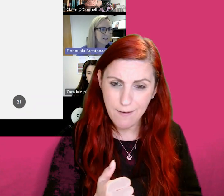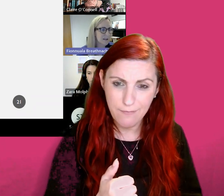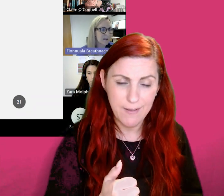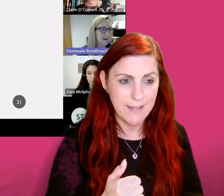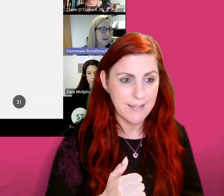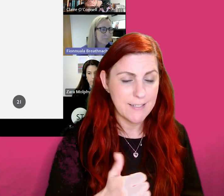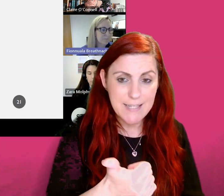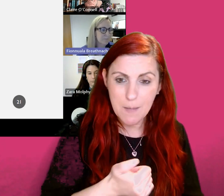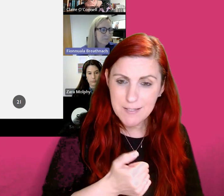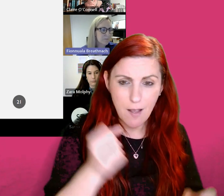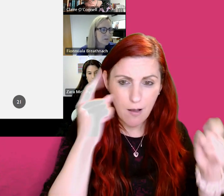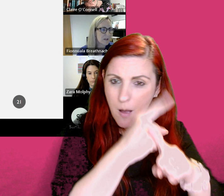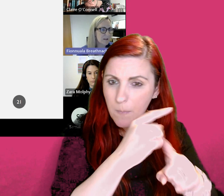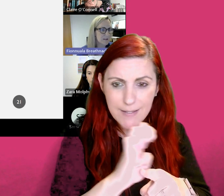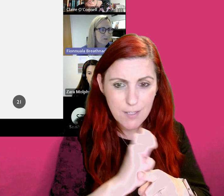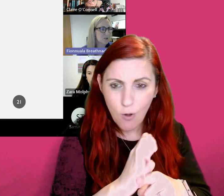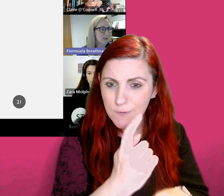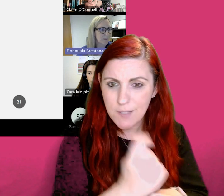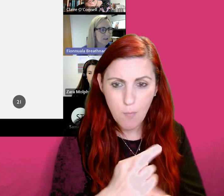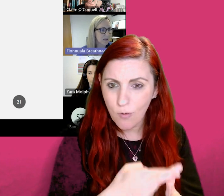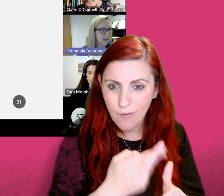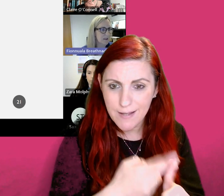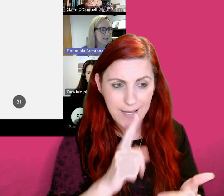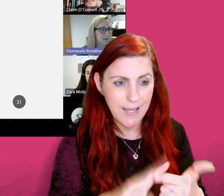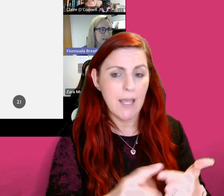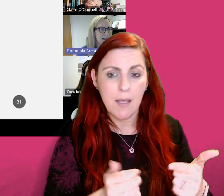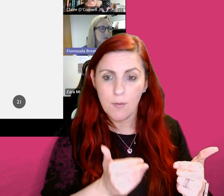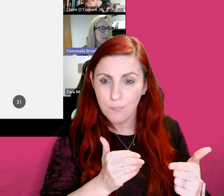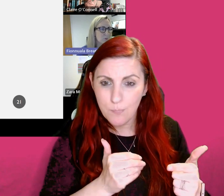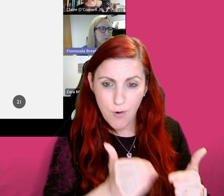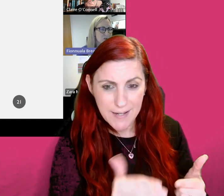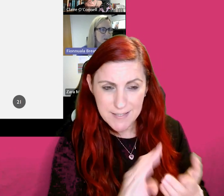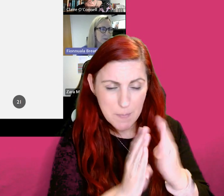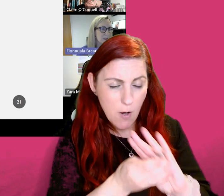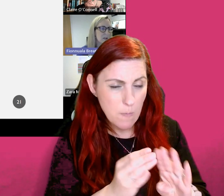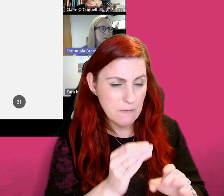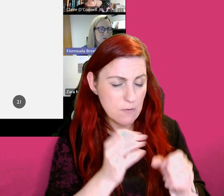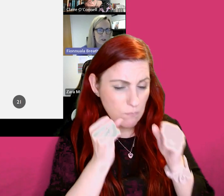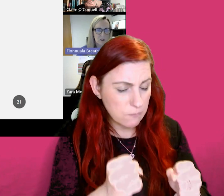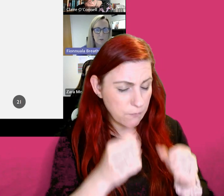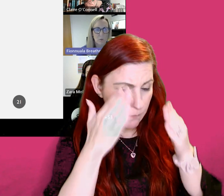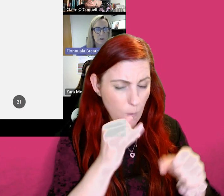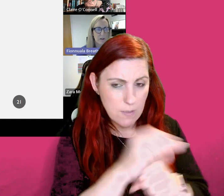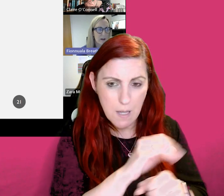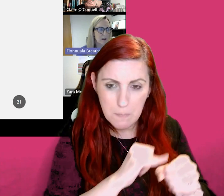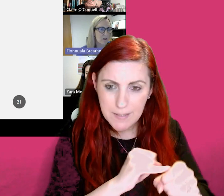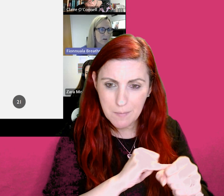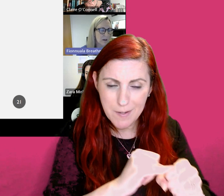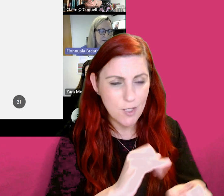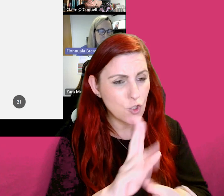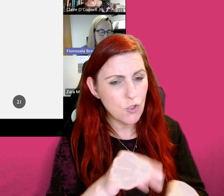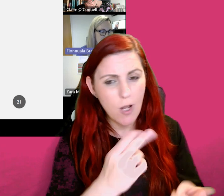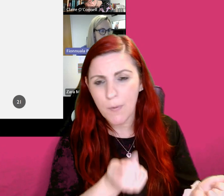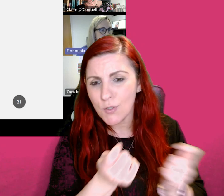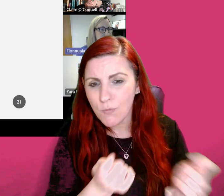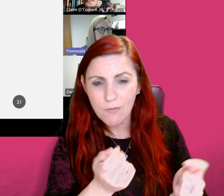is um is sufficiently medicalized that actually we shouldn't be treating them with a or providing any